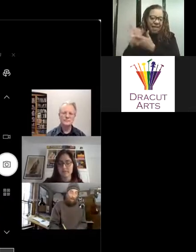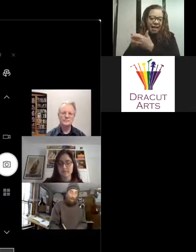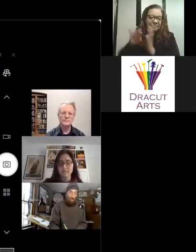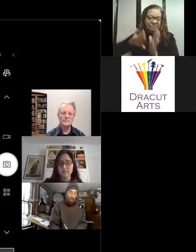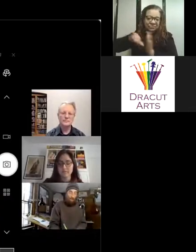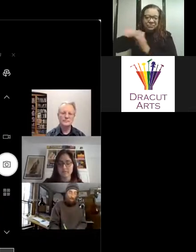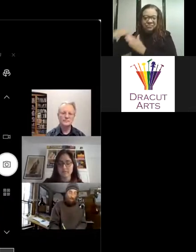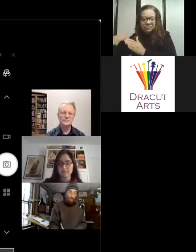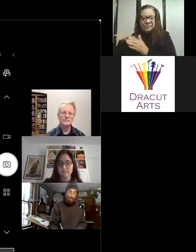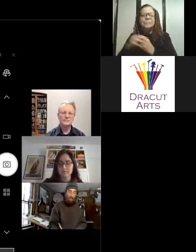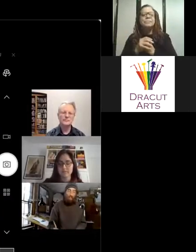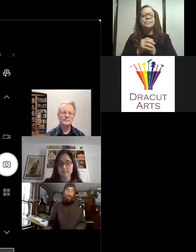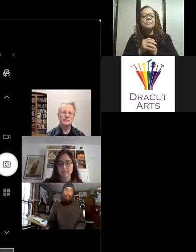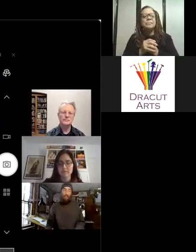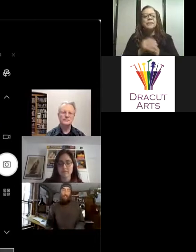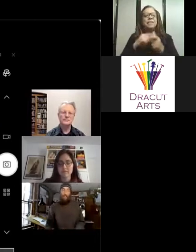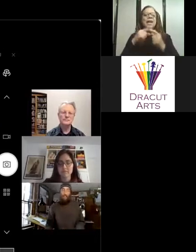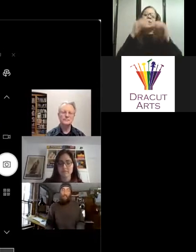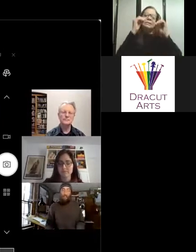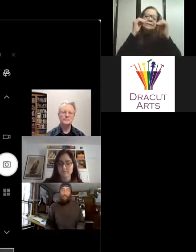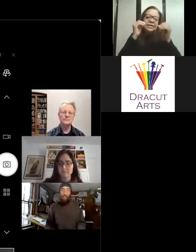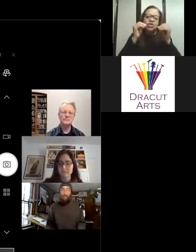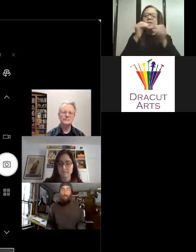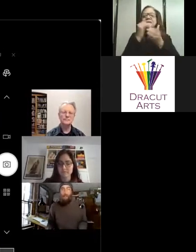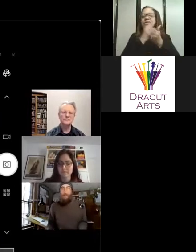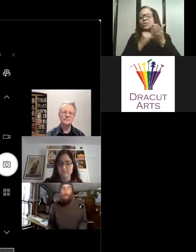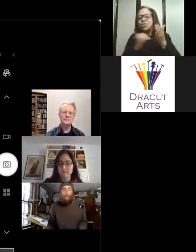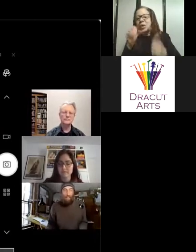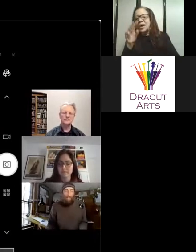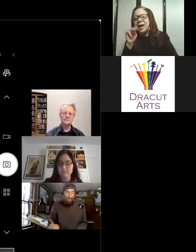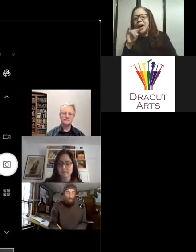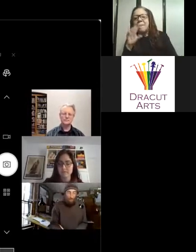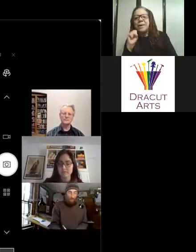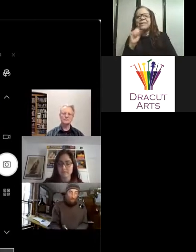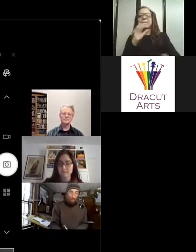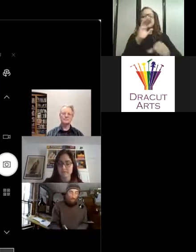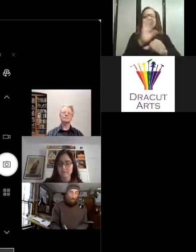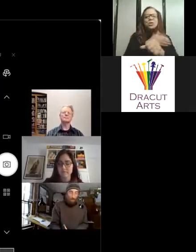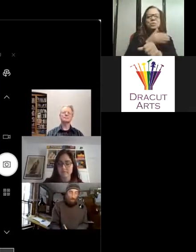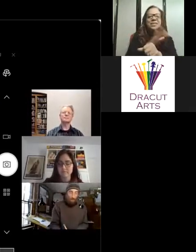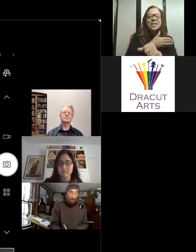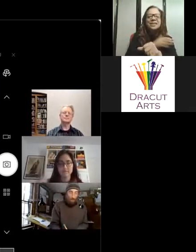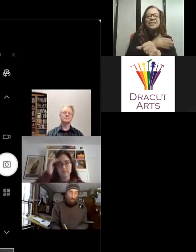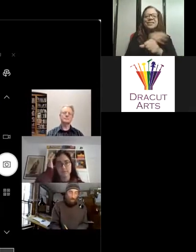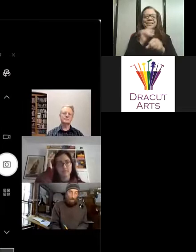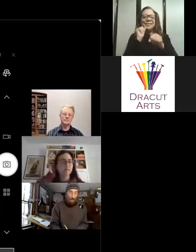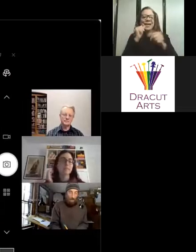my life, uh teaching, and drawing comics, and doing all sorts, and playing music and stuff. I'll work a little guitar in here. Um,